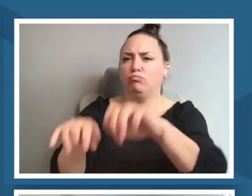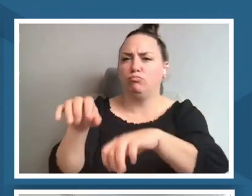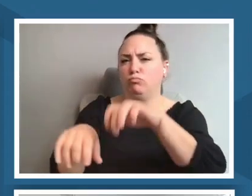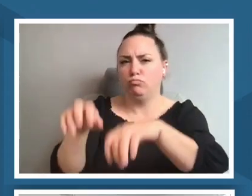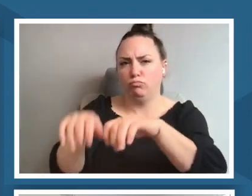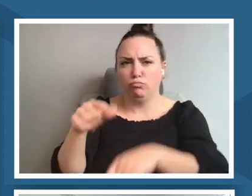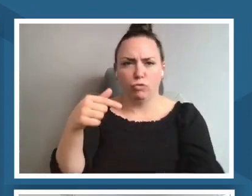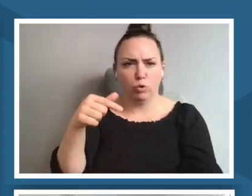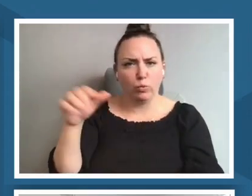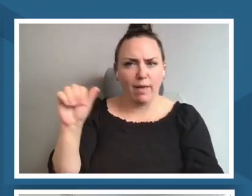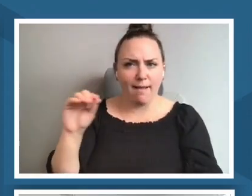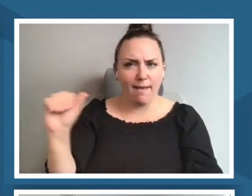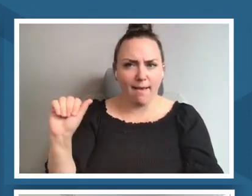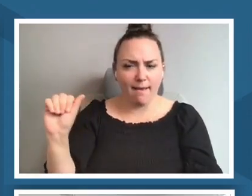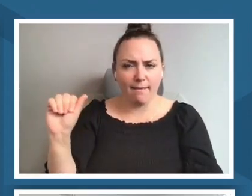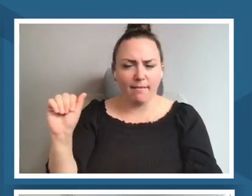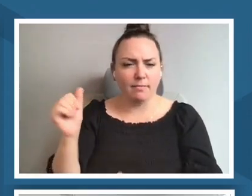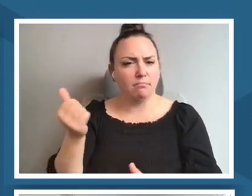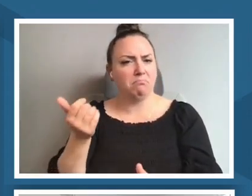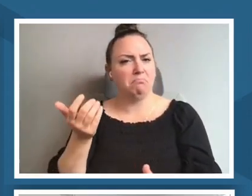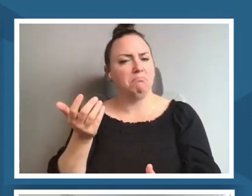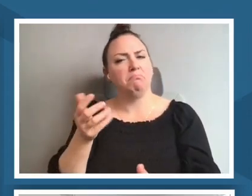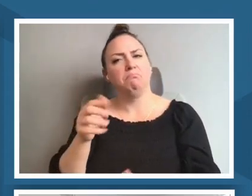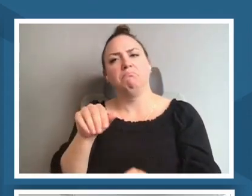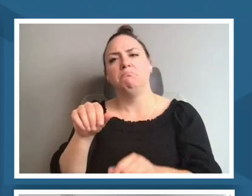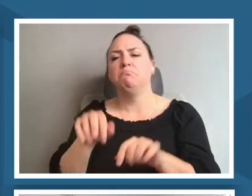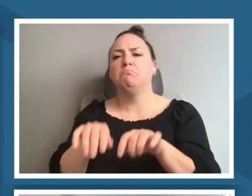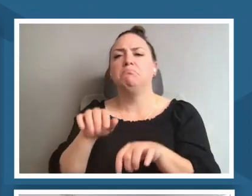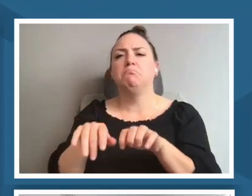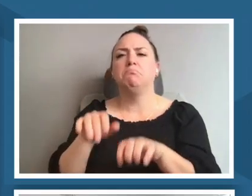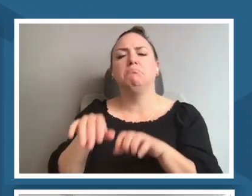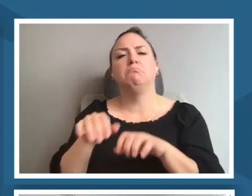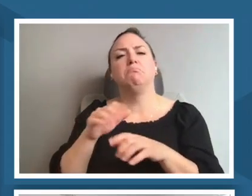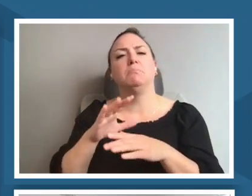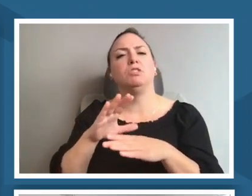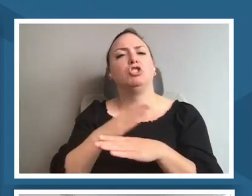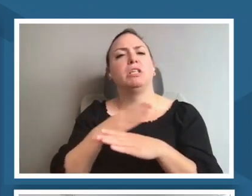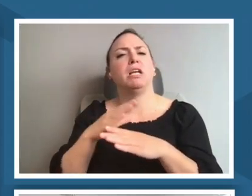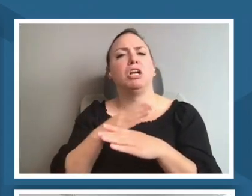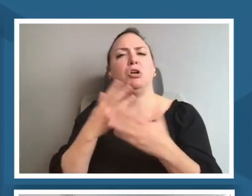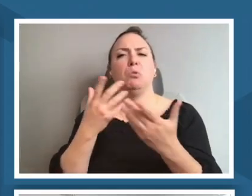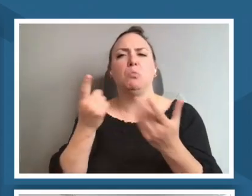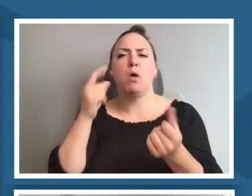looked at this work of art